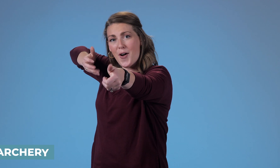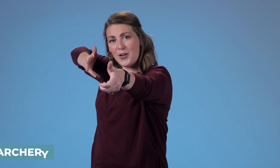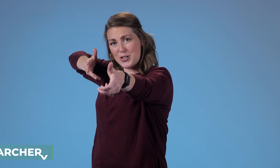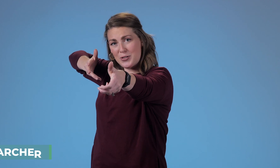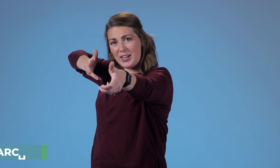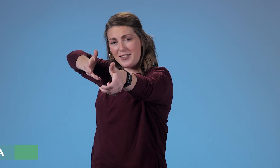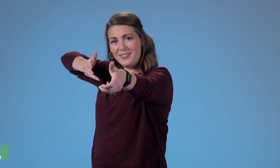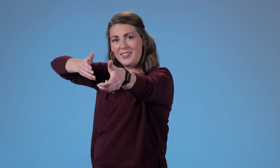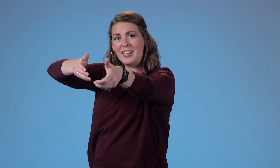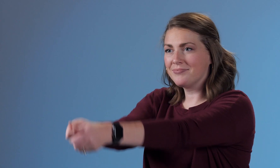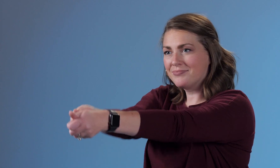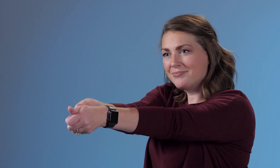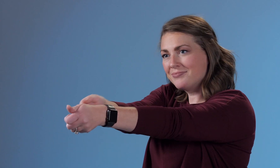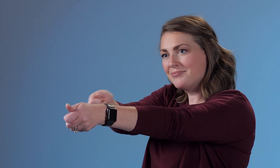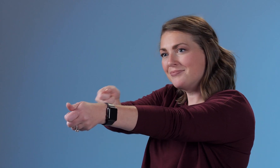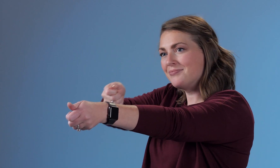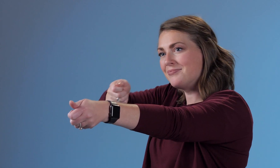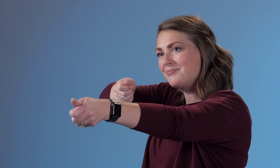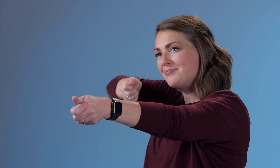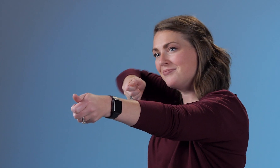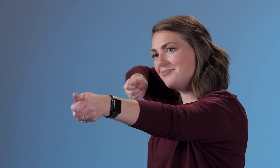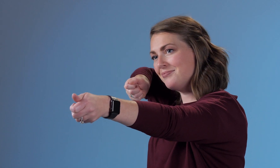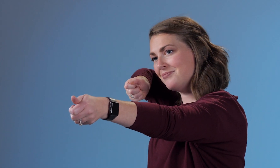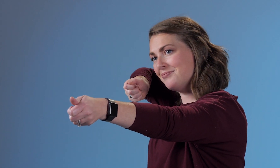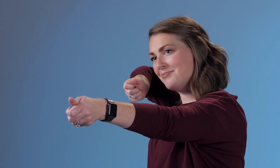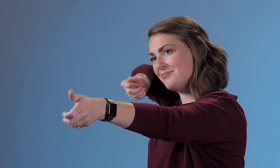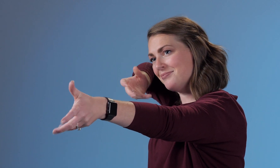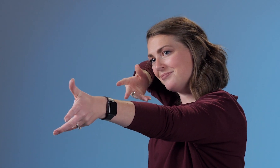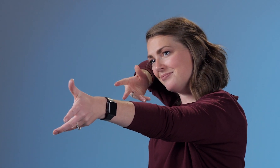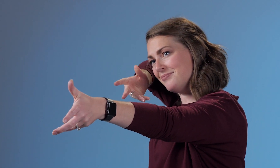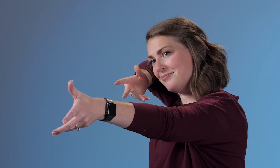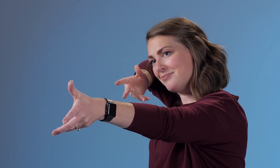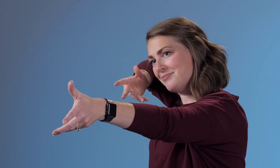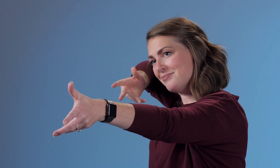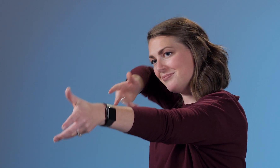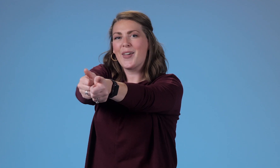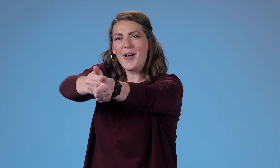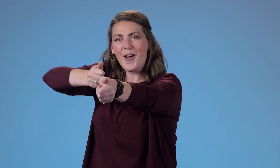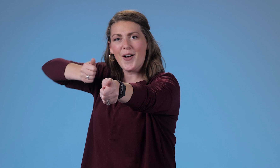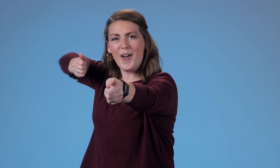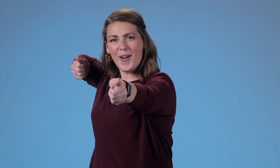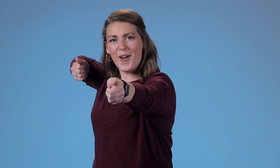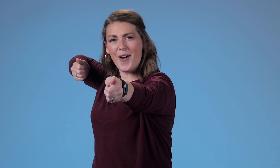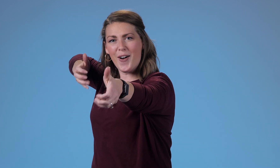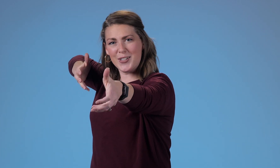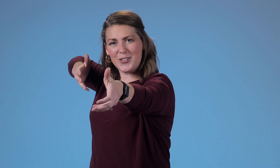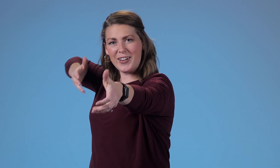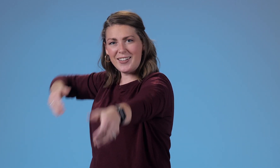ARCHERY It's like you're pulling back the bow and letting it go. ARCHERY